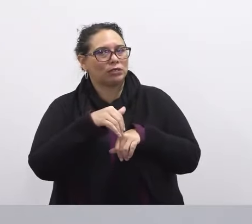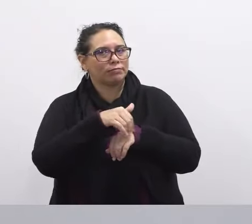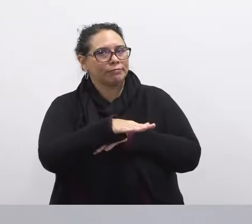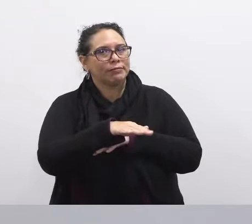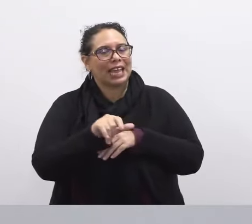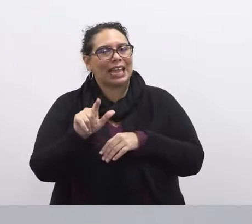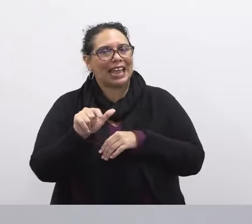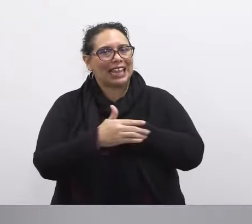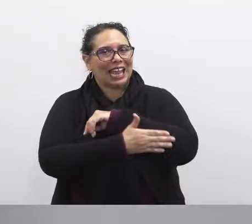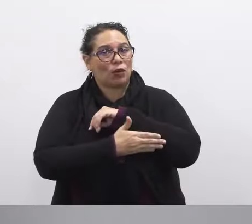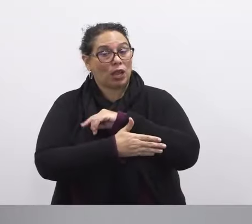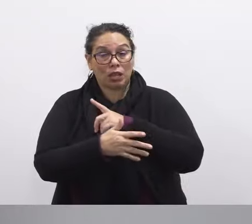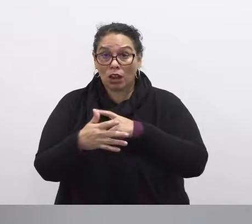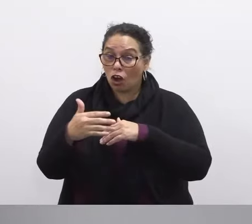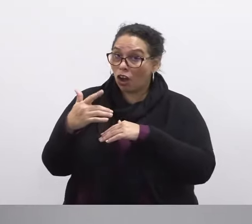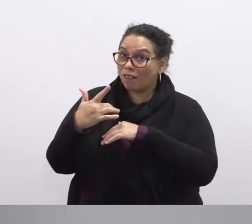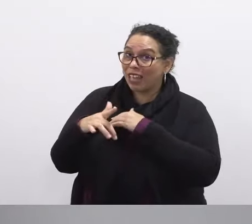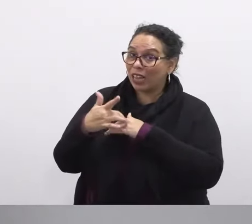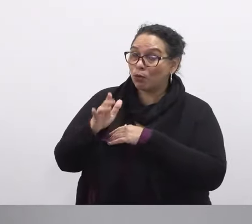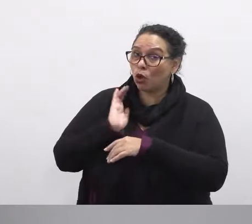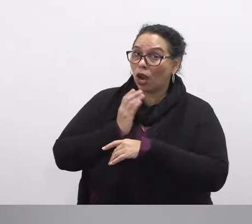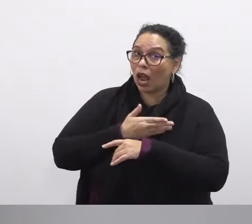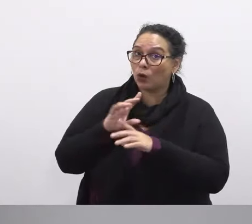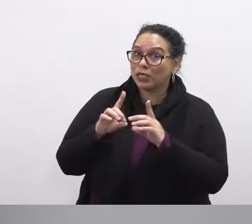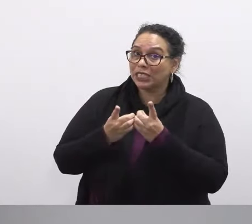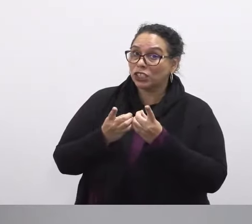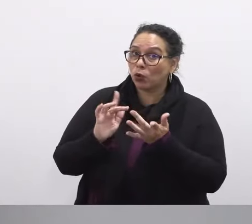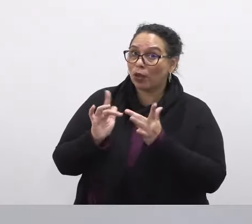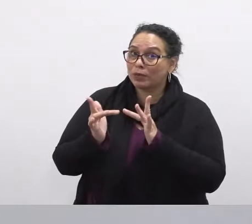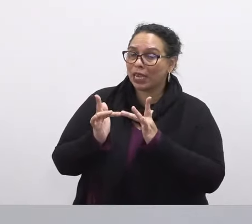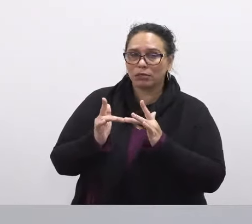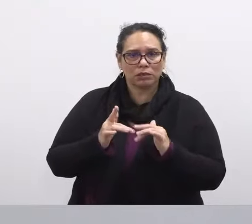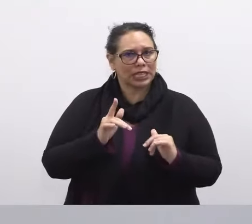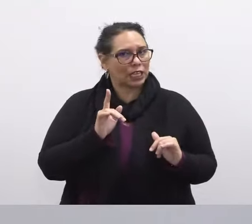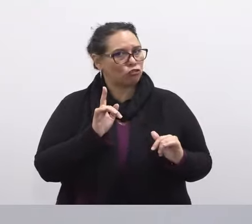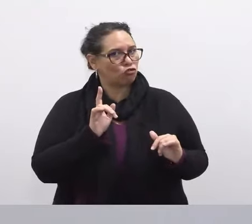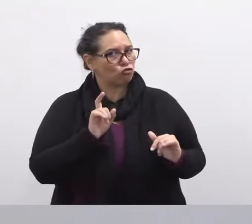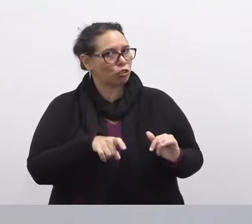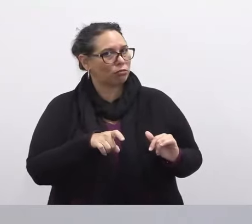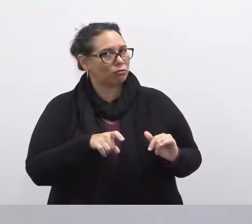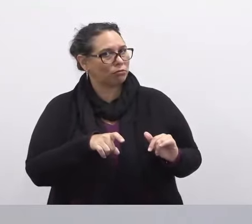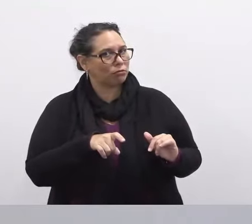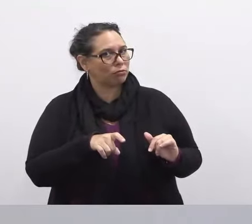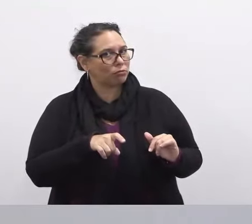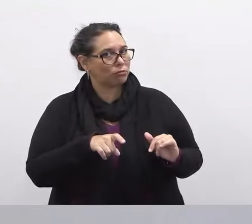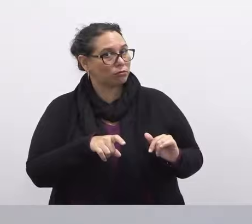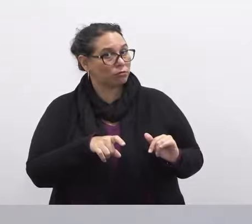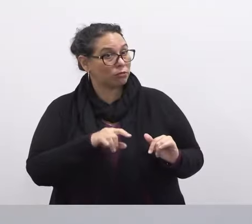Okay, are those available on our district website? They should be. Yes, and are they James?